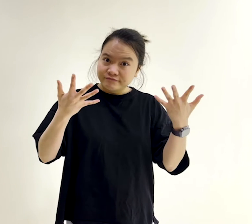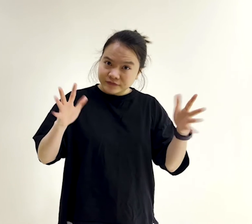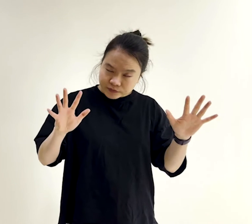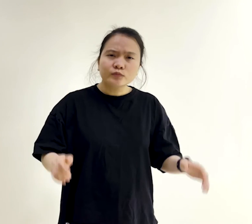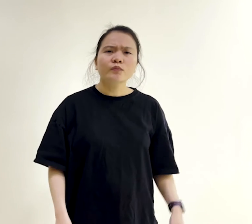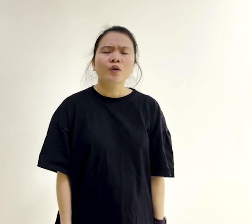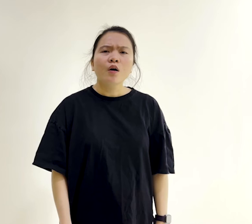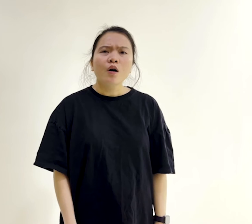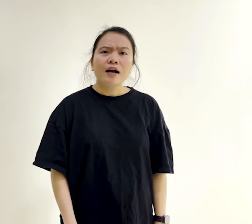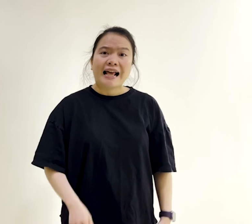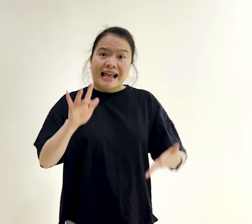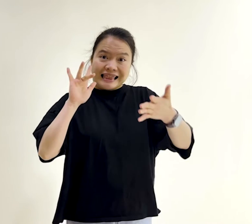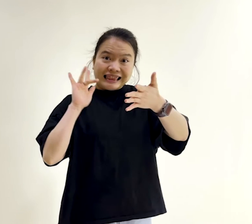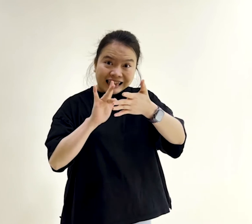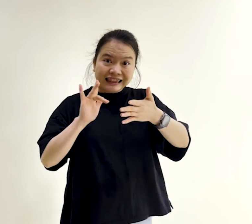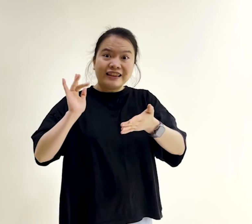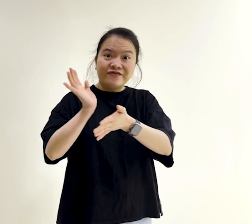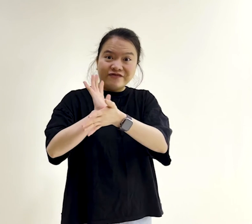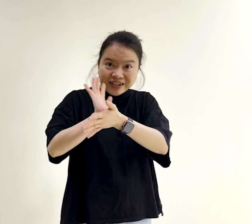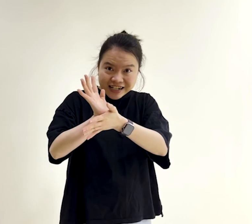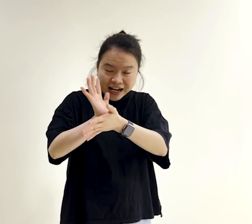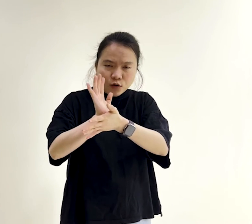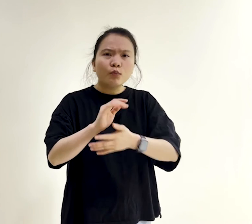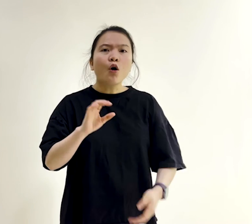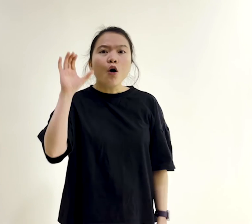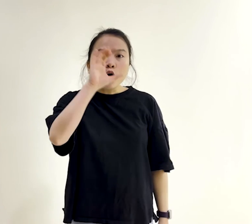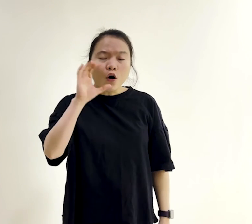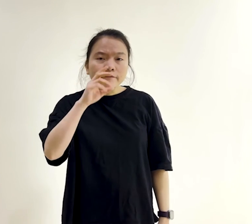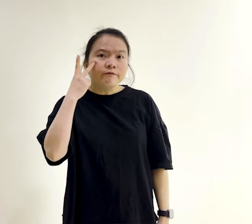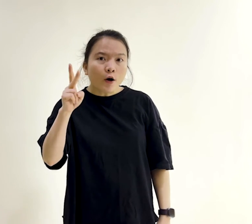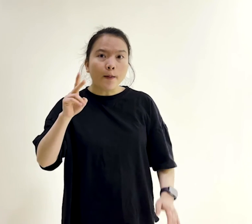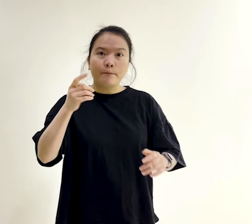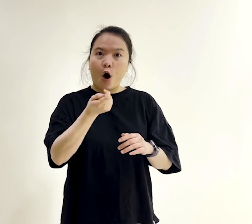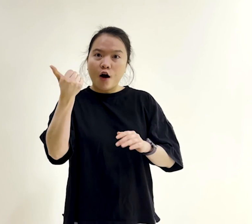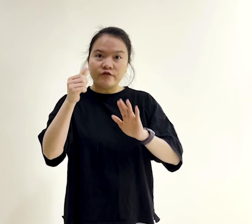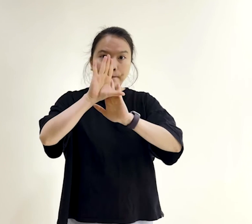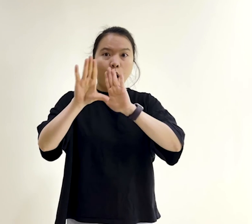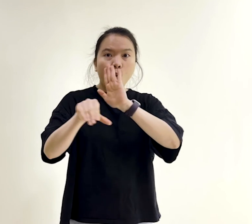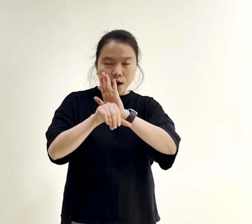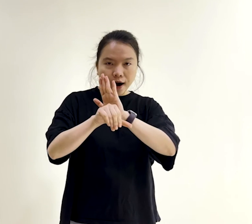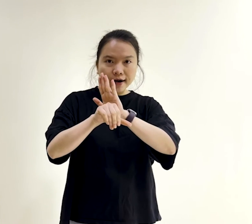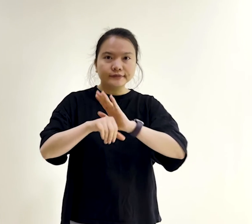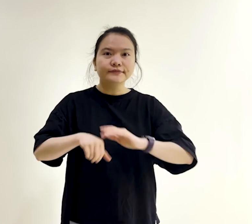You click/hold the video and click the “remove background” feature like this.